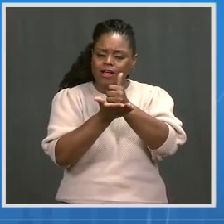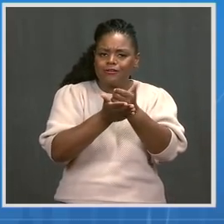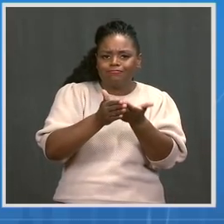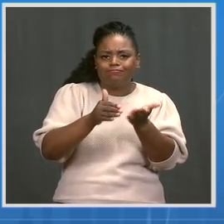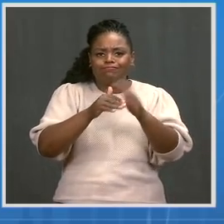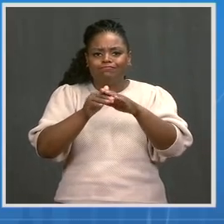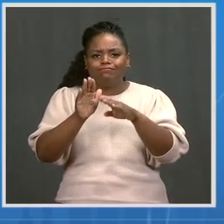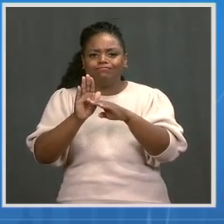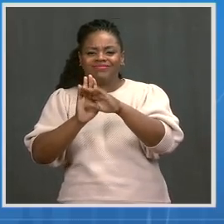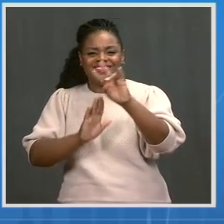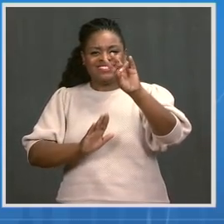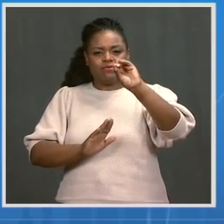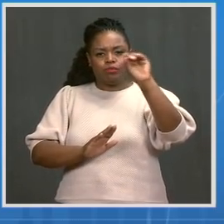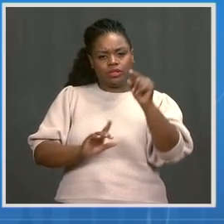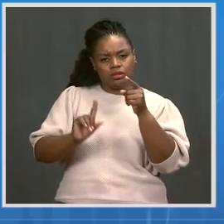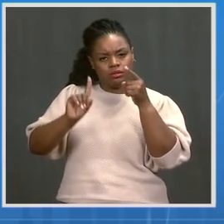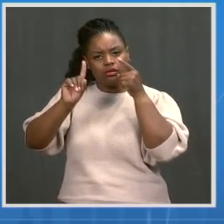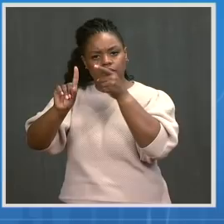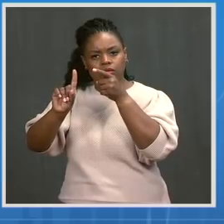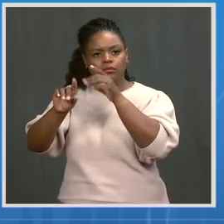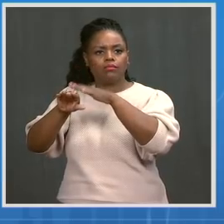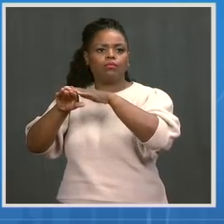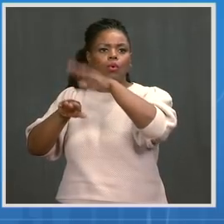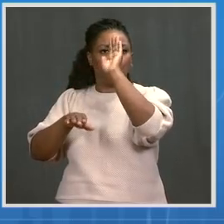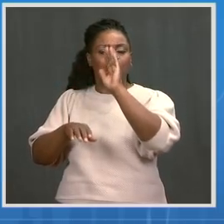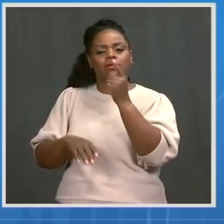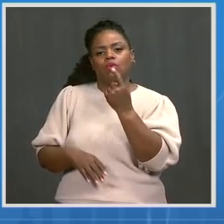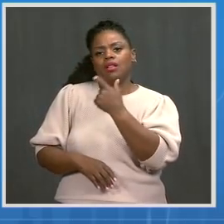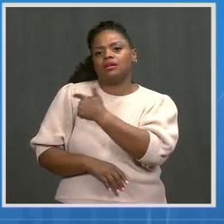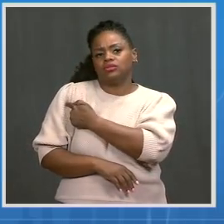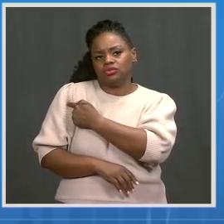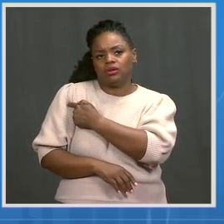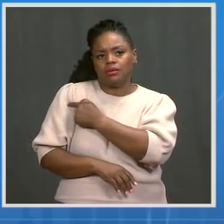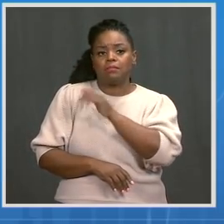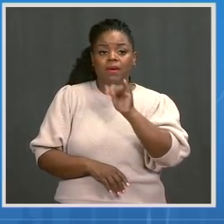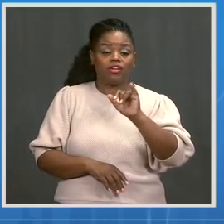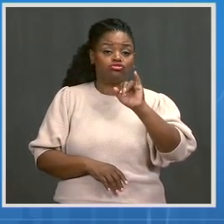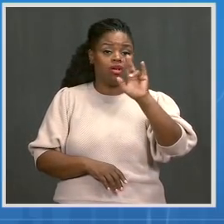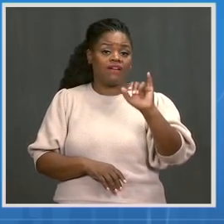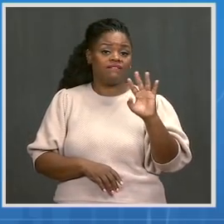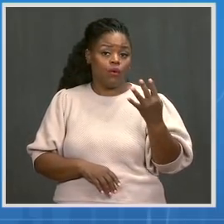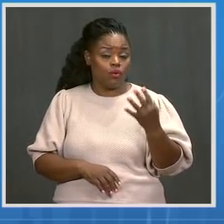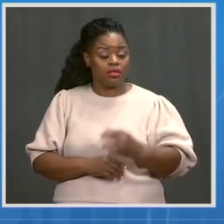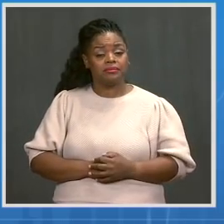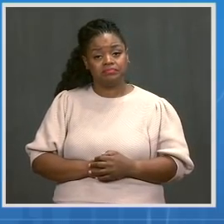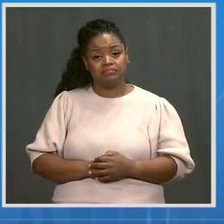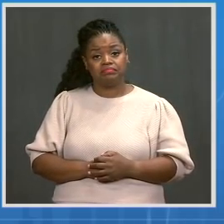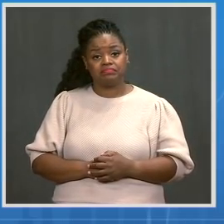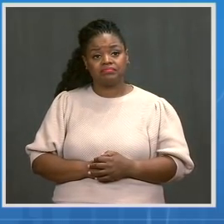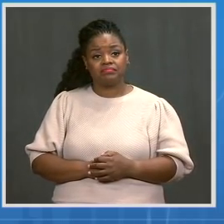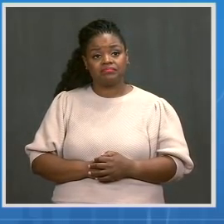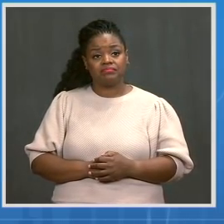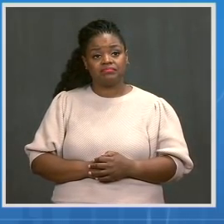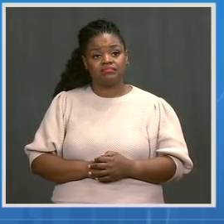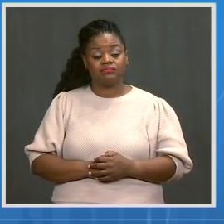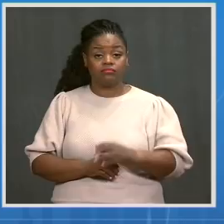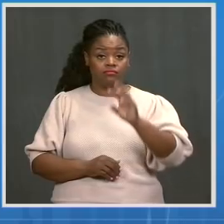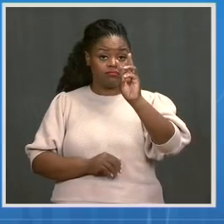with at least one shot by July 4th. Sixteen states and the District of Columbia have already met this goal.